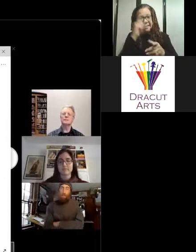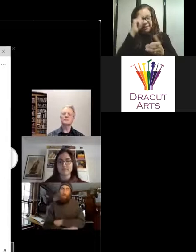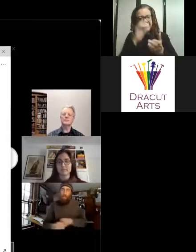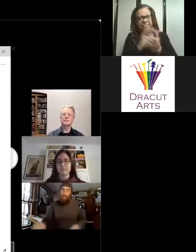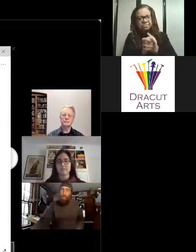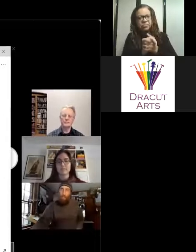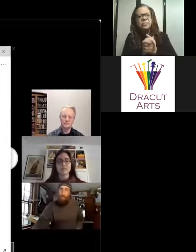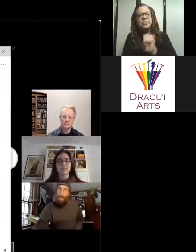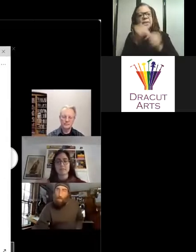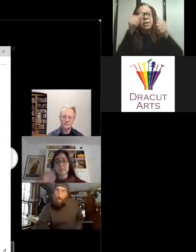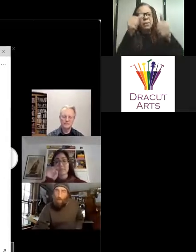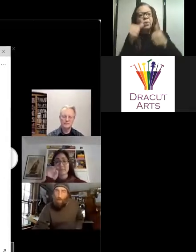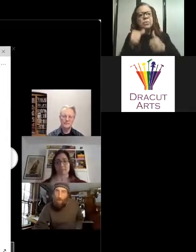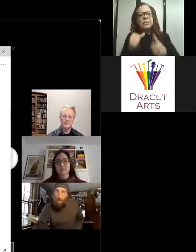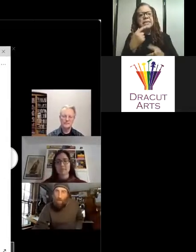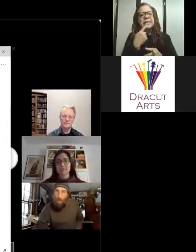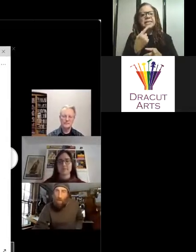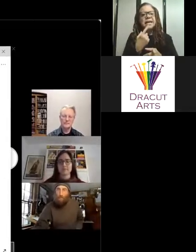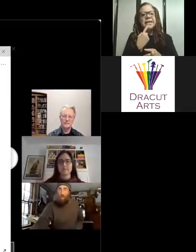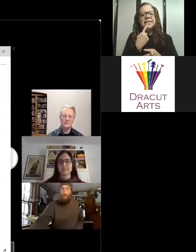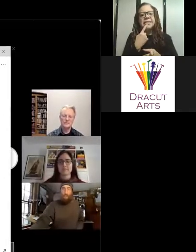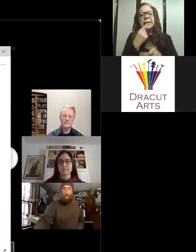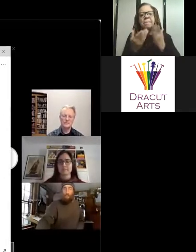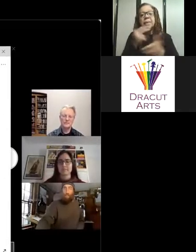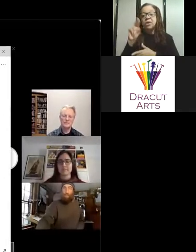posters in this that might be from a New Hampshire historical society poster,